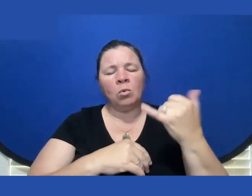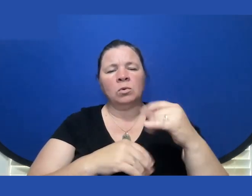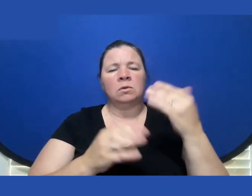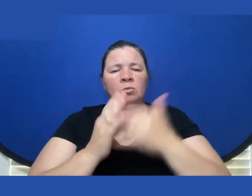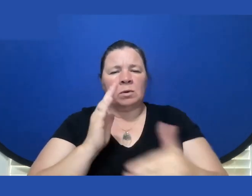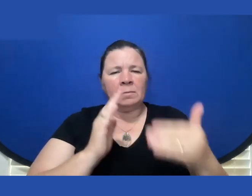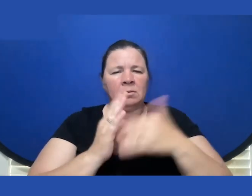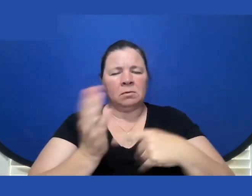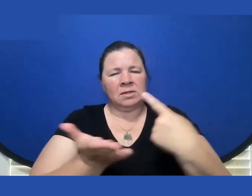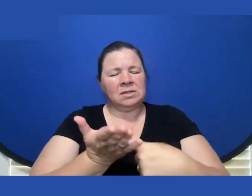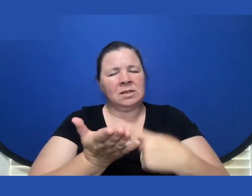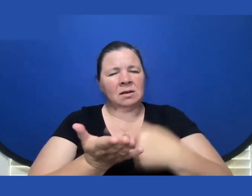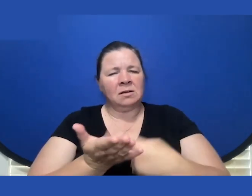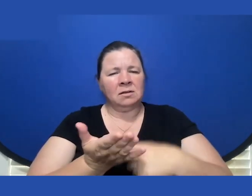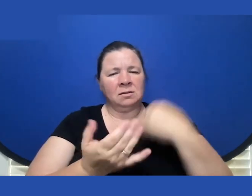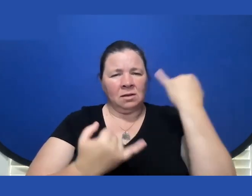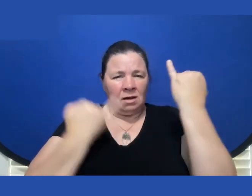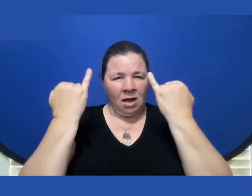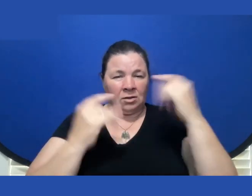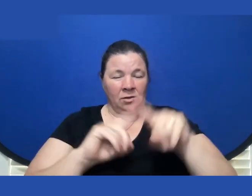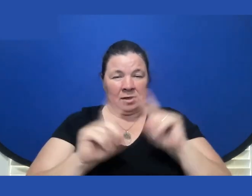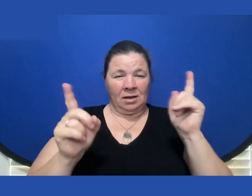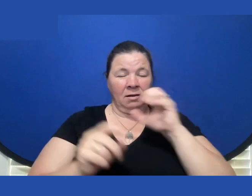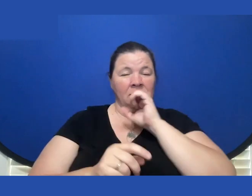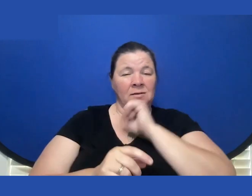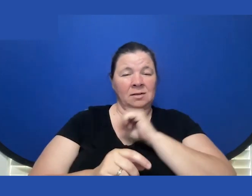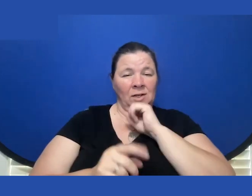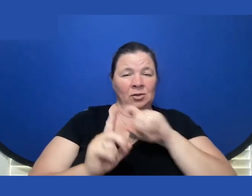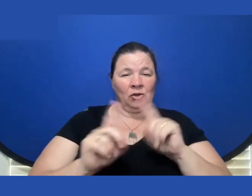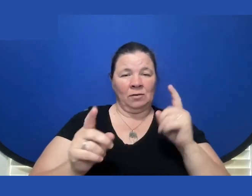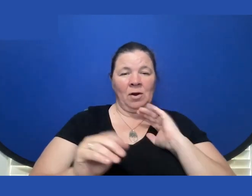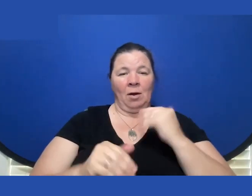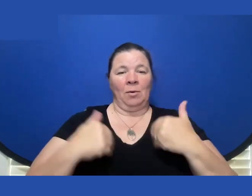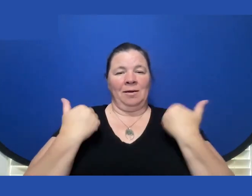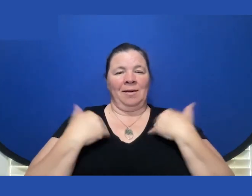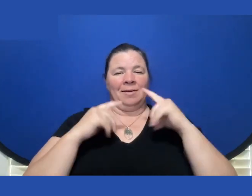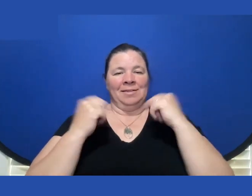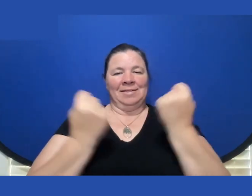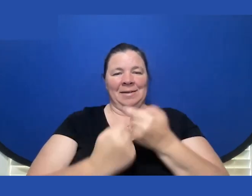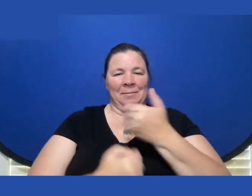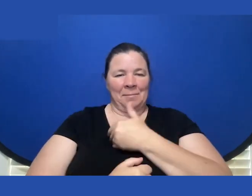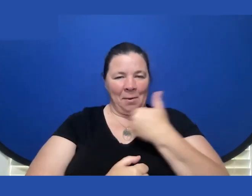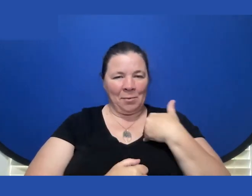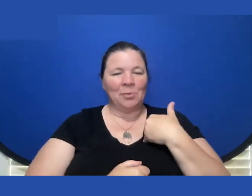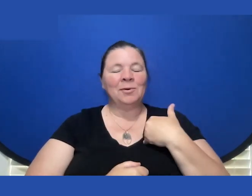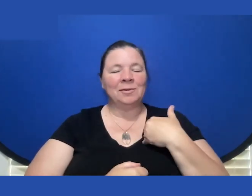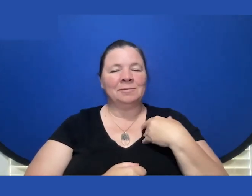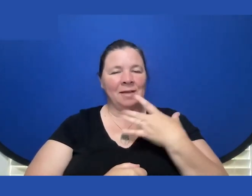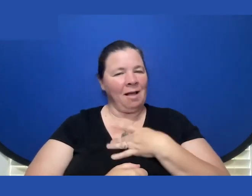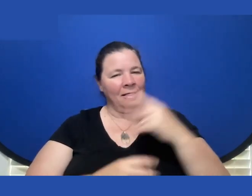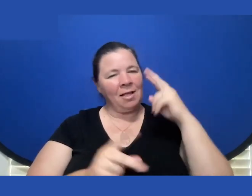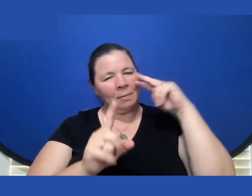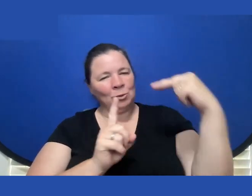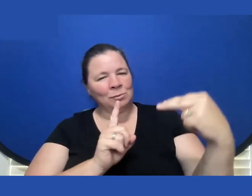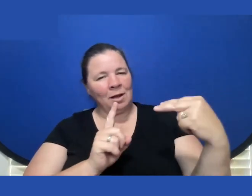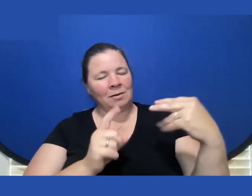And for me, because there's a huge age difference between me and our youngest team member. And so, I like getting that perspective, and I learn a lot.